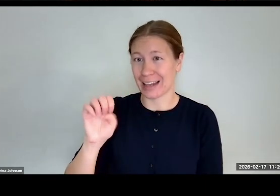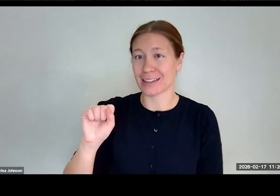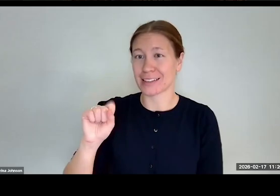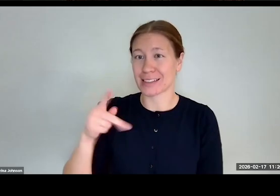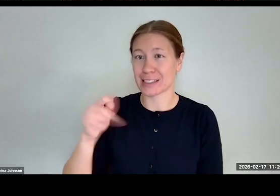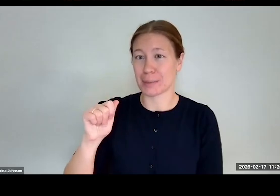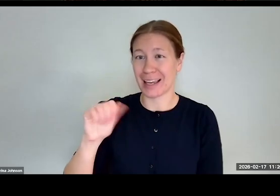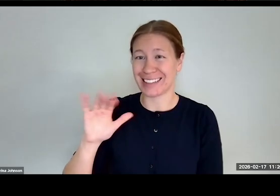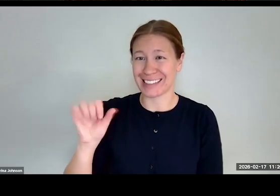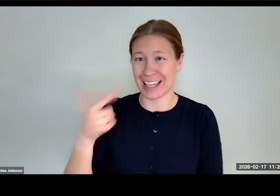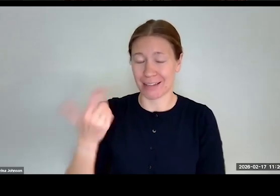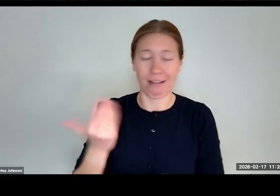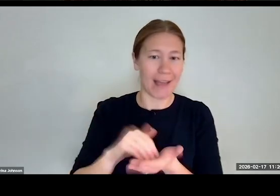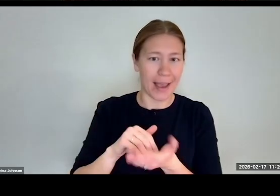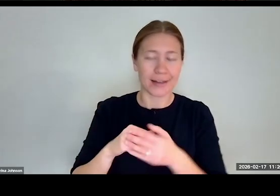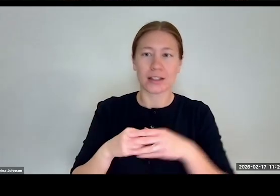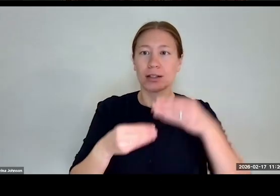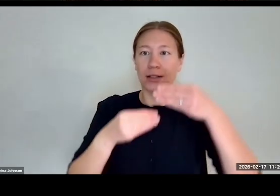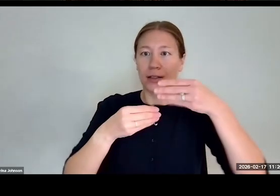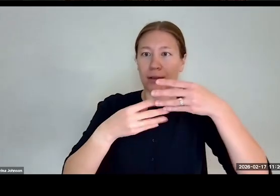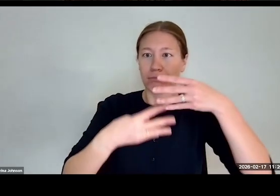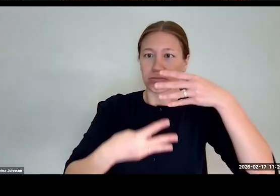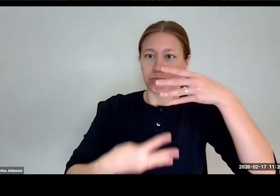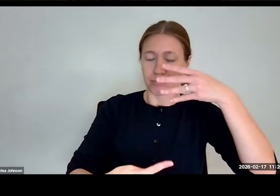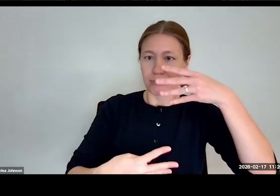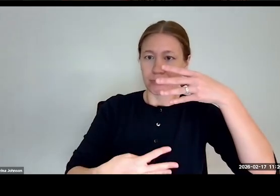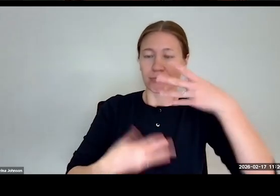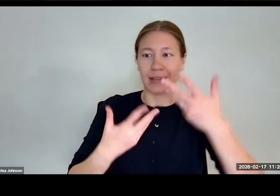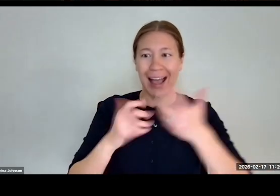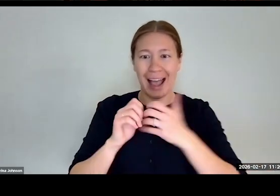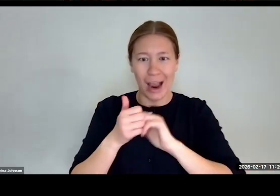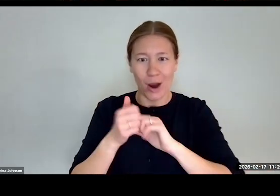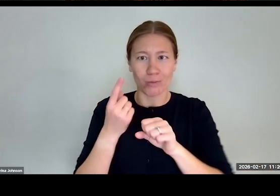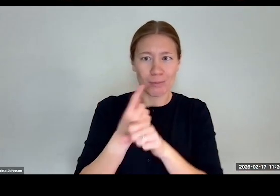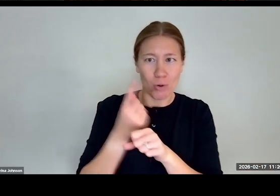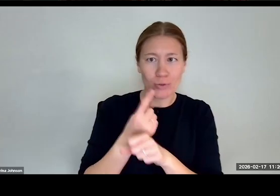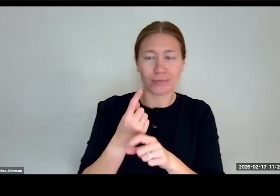between our list items rather than using that enter key or return key to add a hard break in.